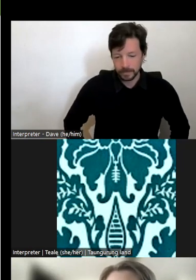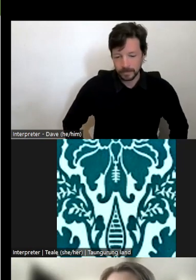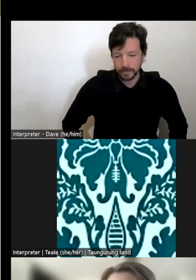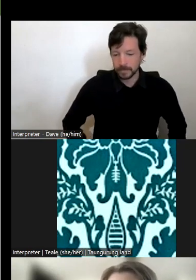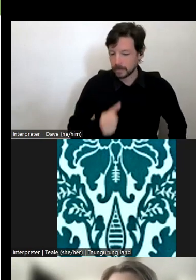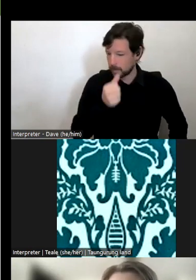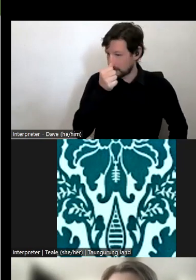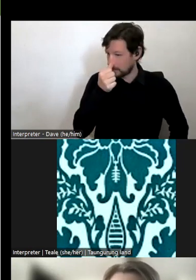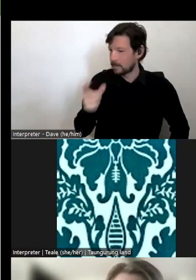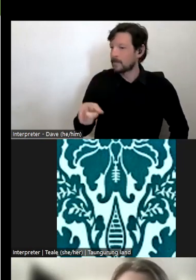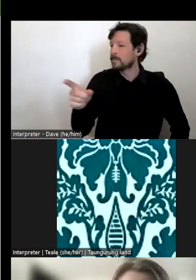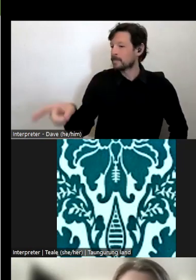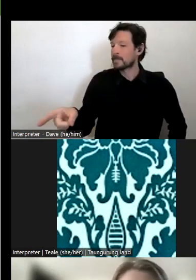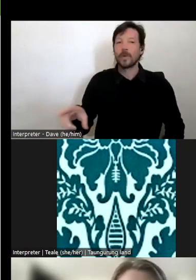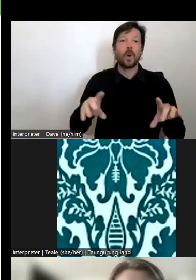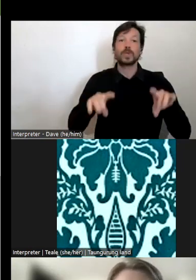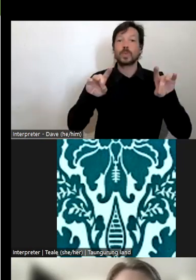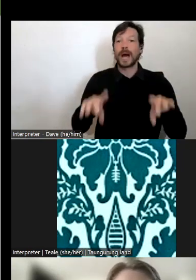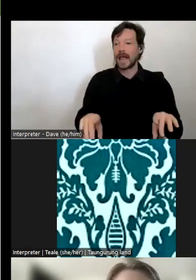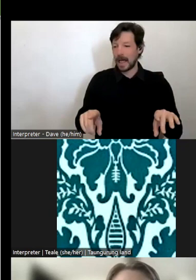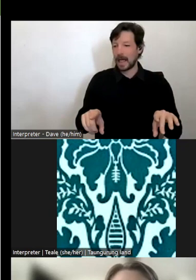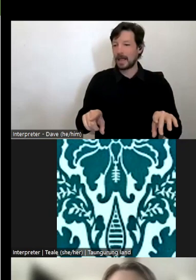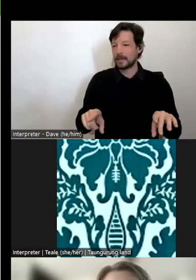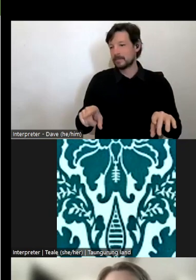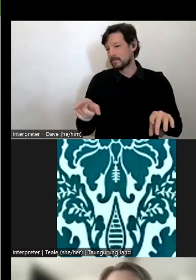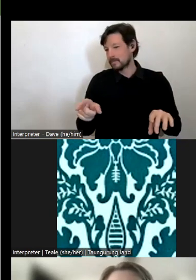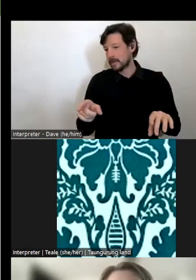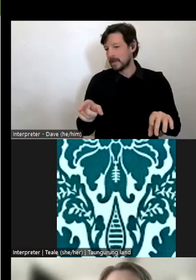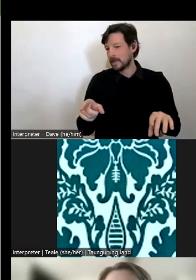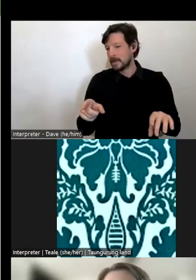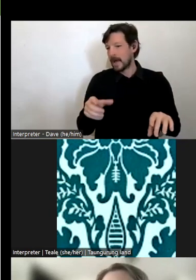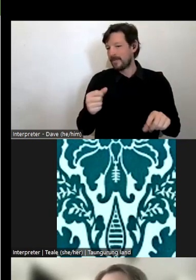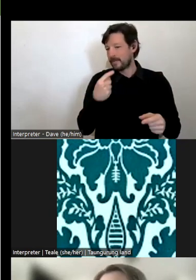That's what's been published at that time. And this is from another paper,